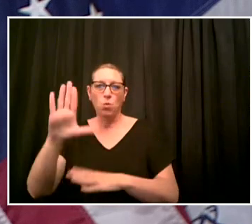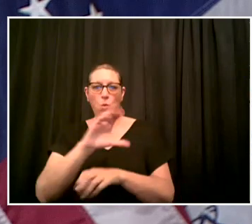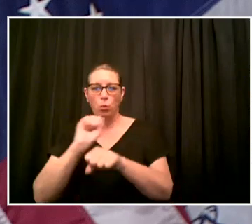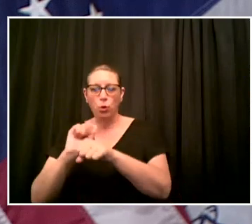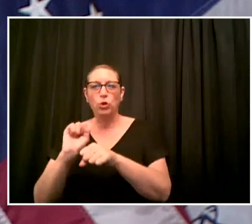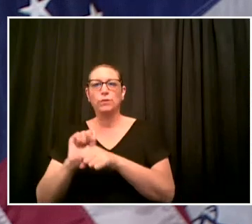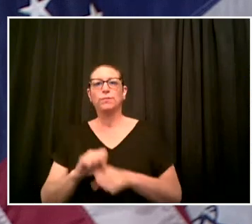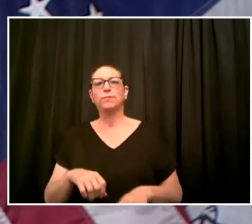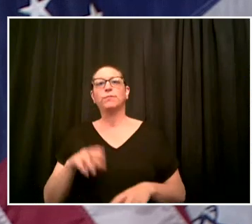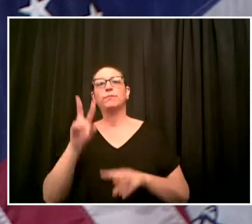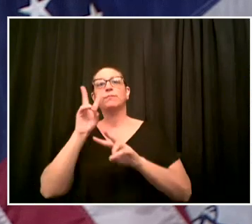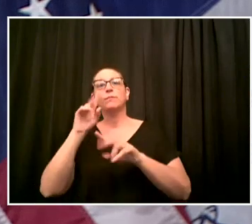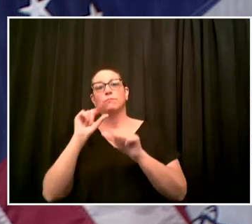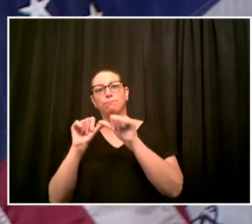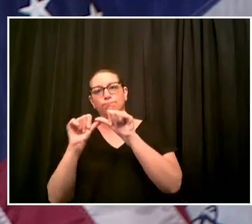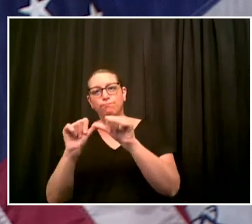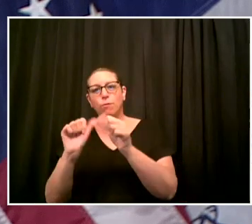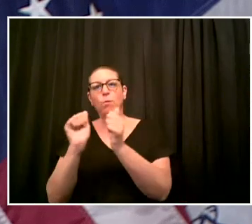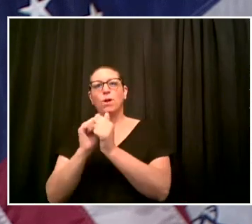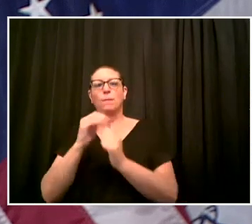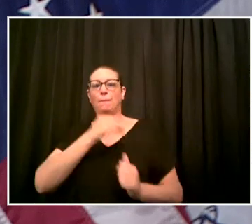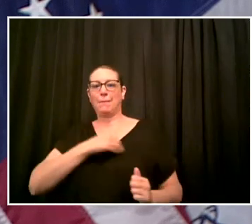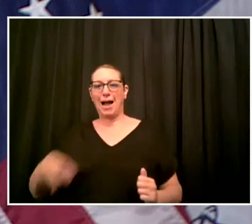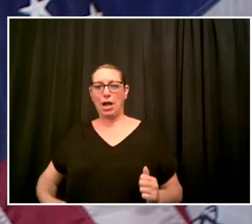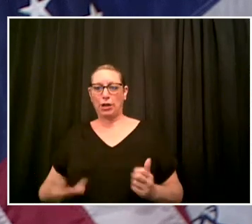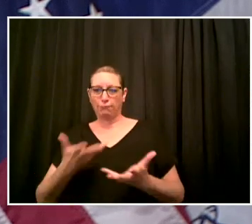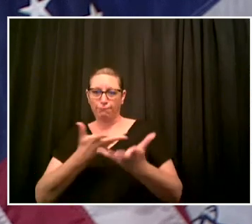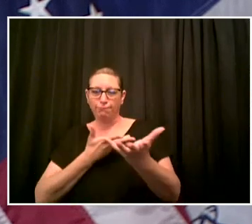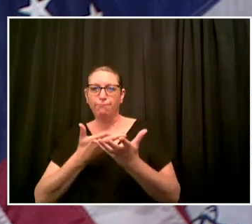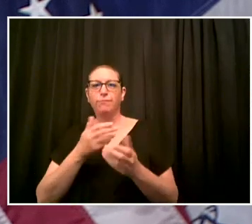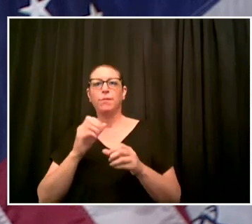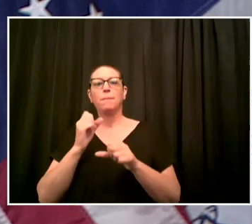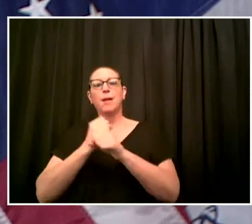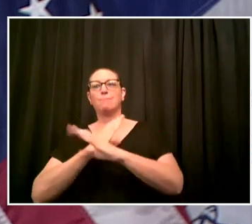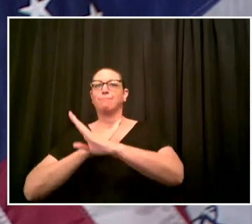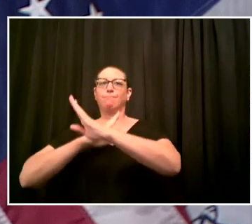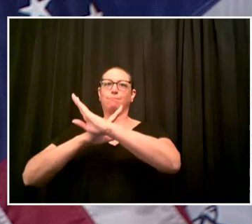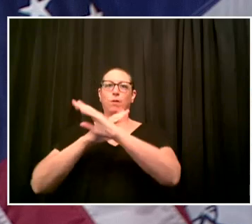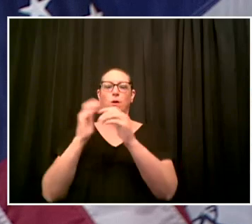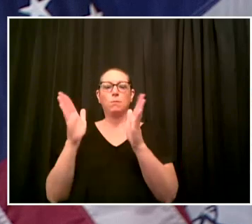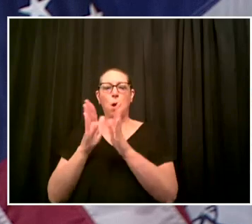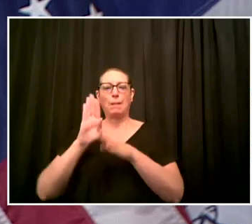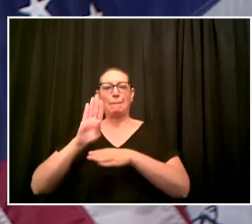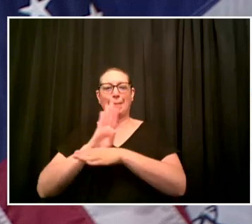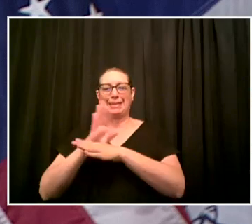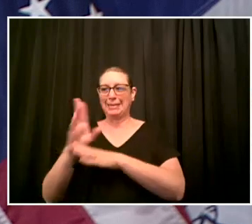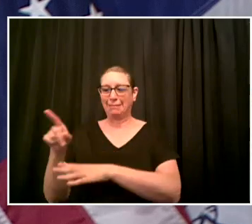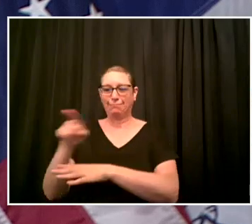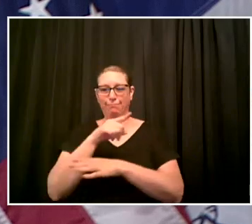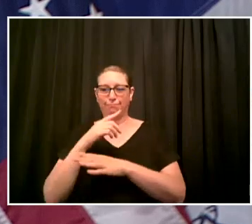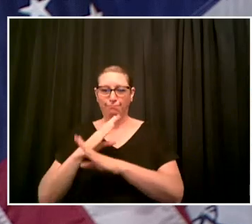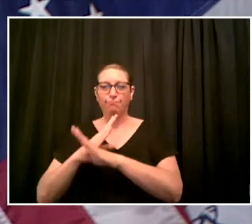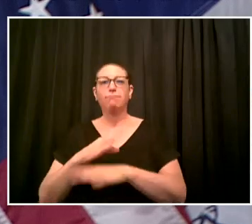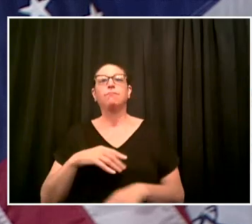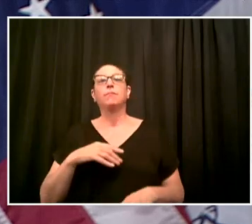ORWKIG NWITH YOU, MR. MAYOR, AS WE ONCTUEIN TFIO G T FOR THE FINANCIALo